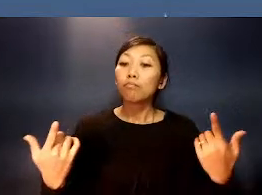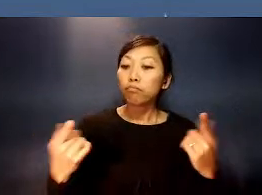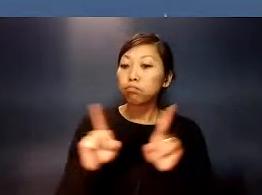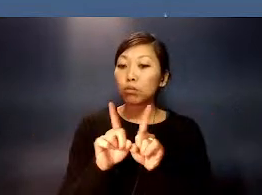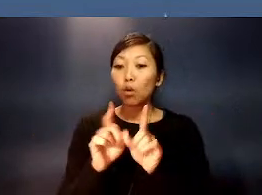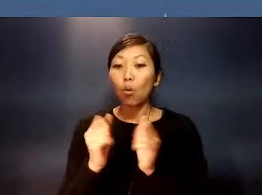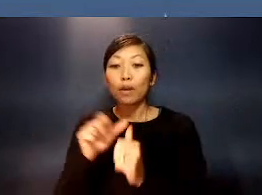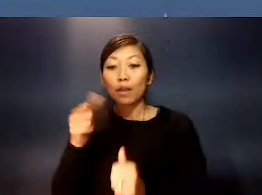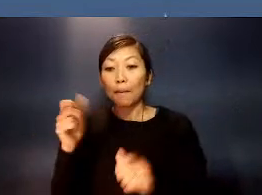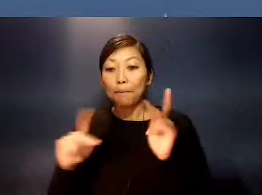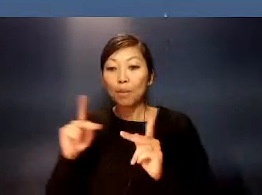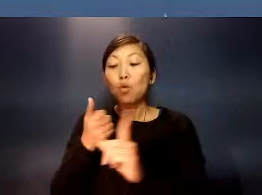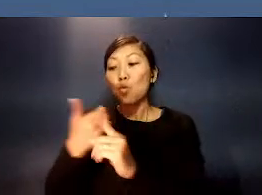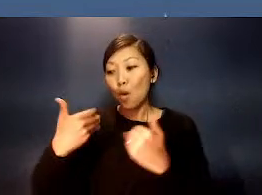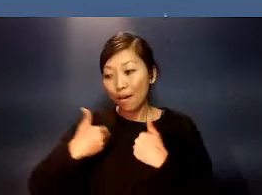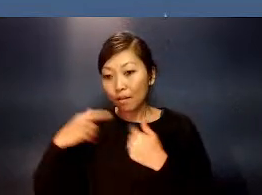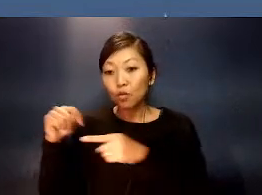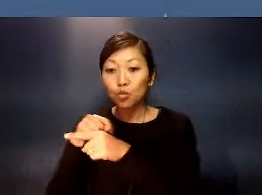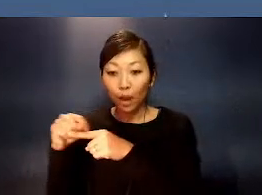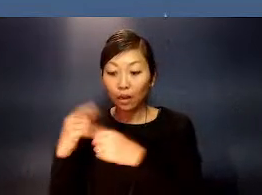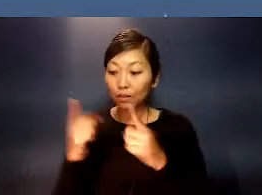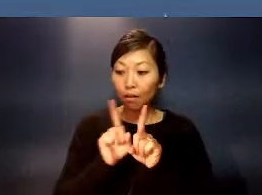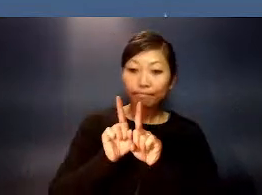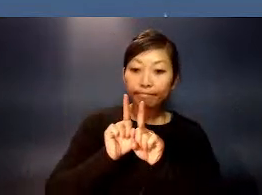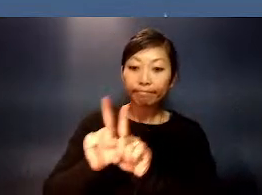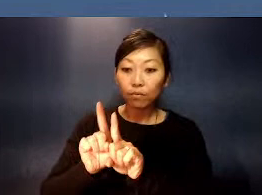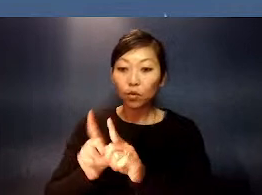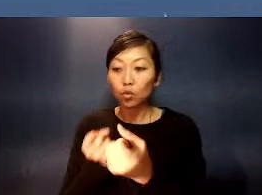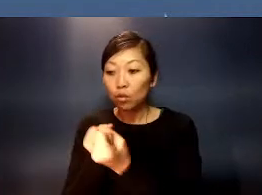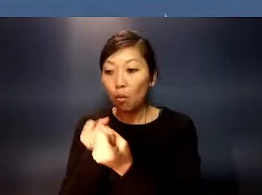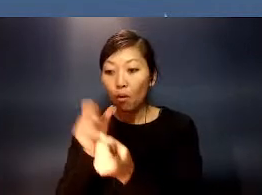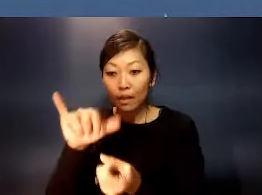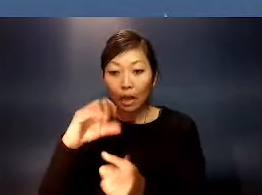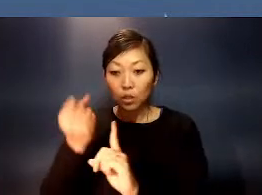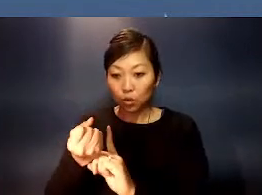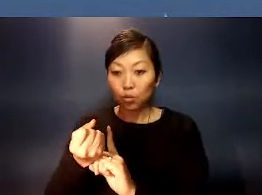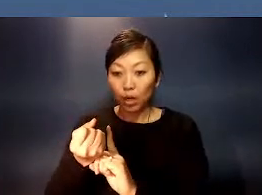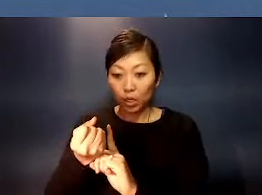REMIND CITY COUNCIL THAT THE -- ONE OF THEIR JOBS AT LEAST AS FAR AS I AM CONCERNED IS